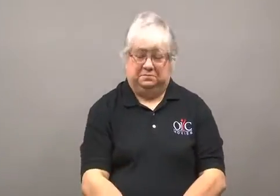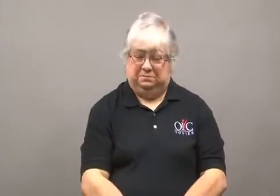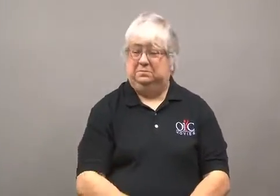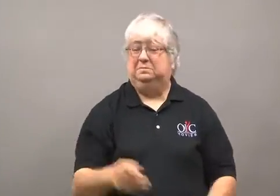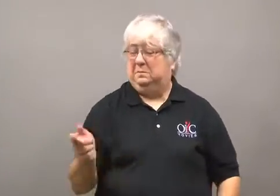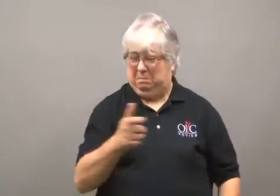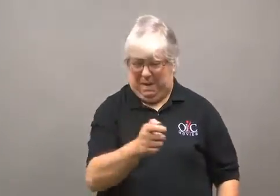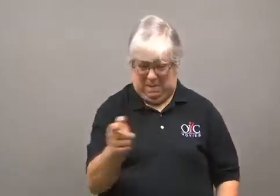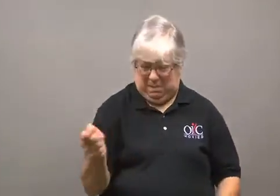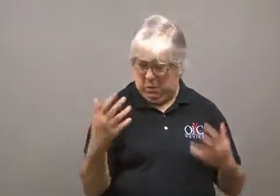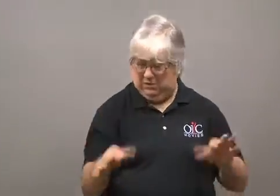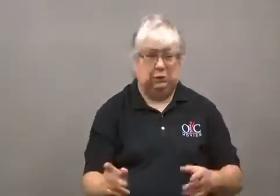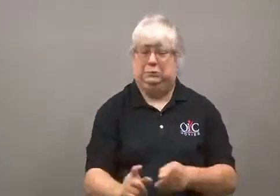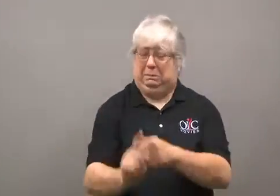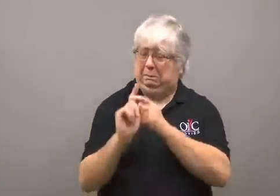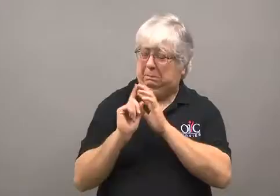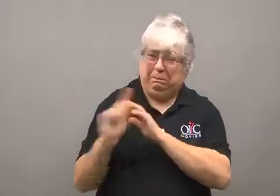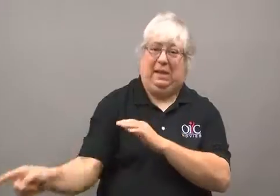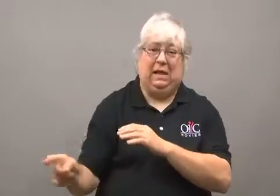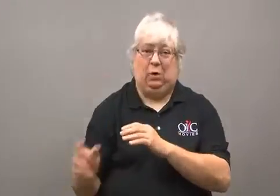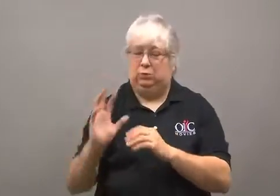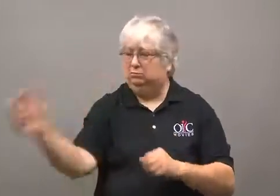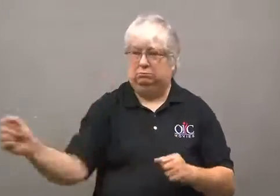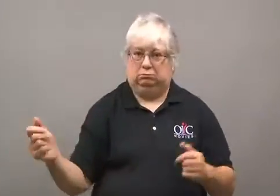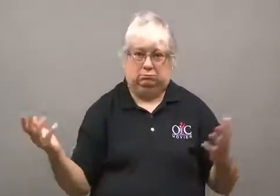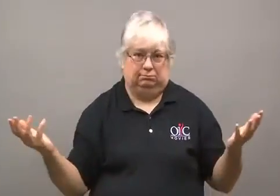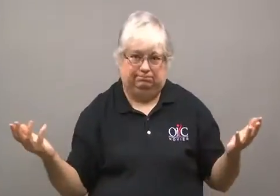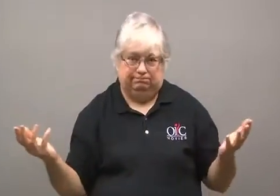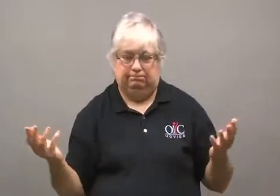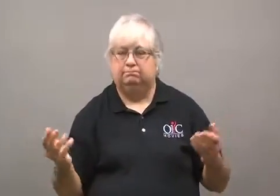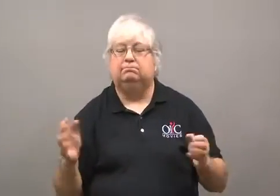After the shooting, Roof fled the church.